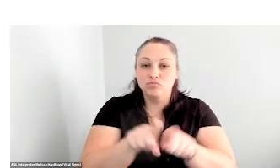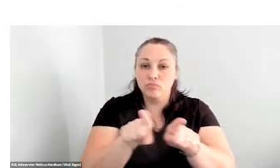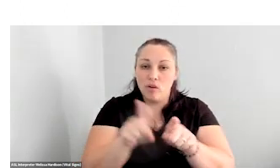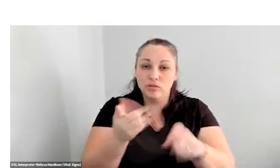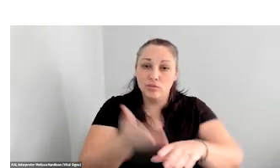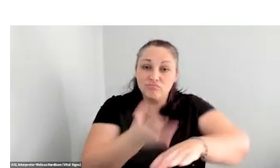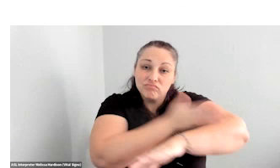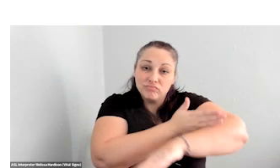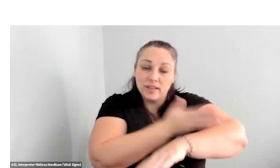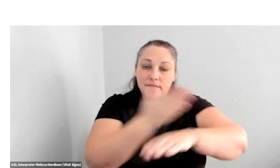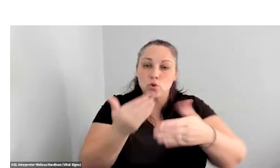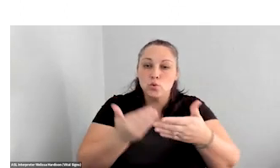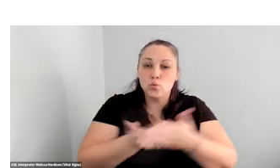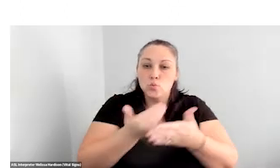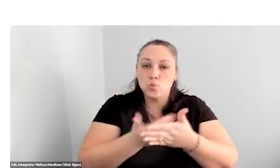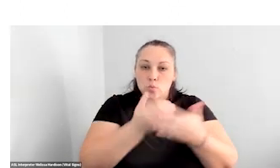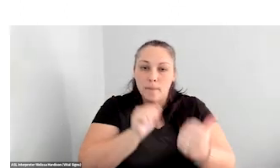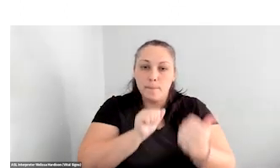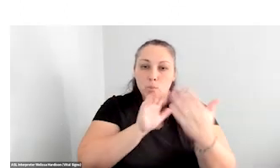in learning STEM in informal environments.